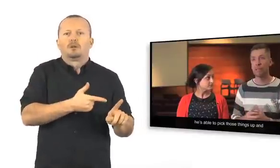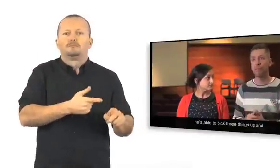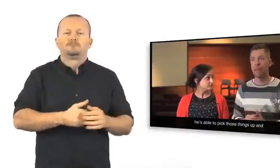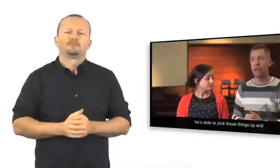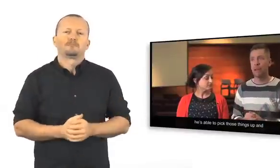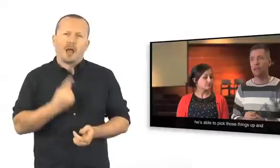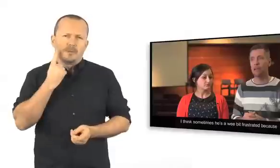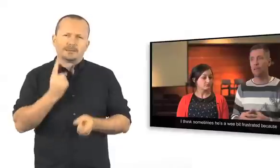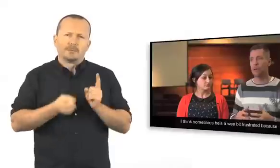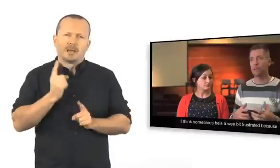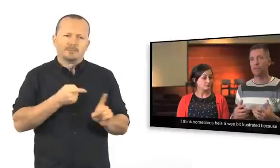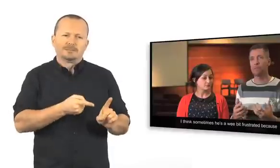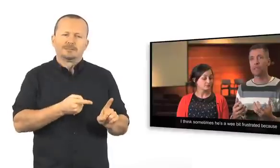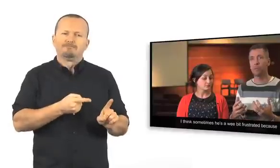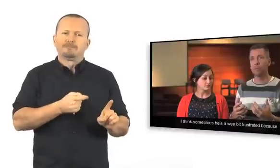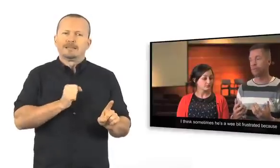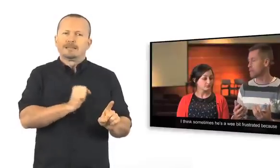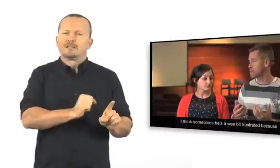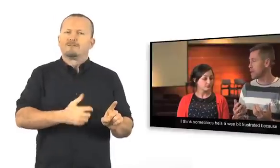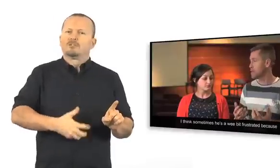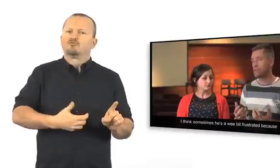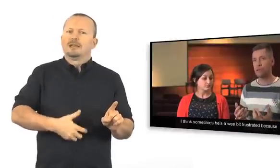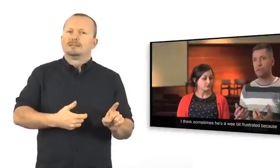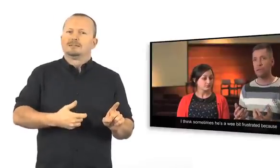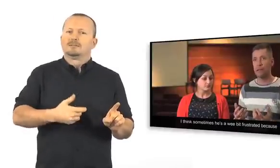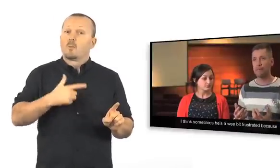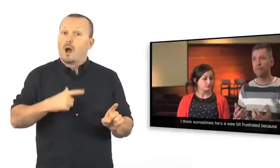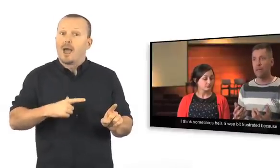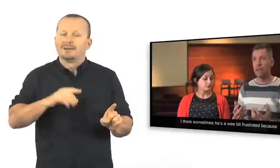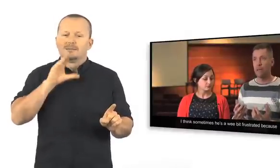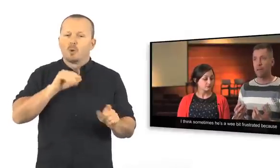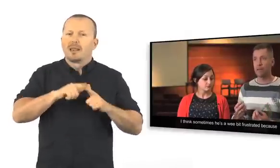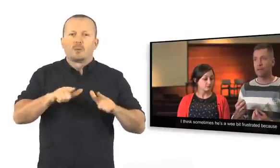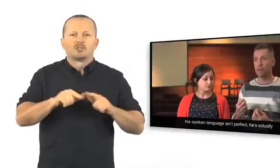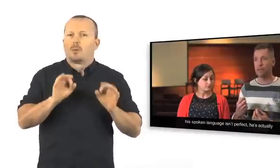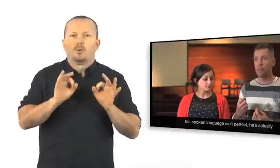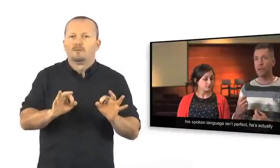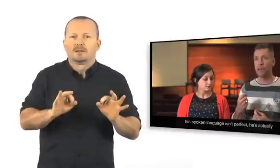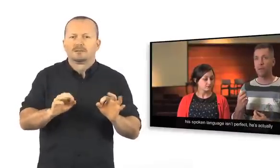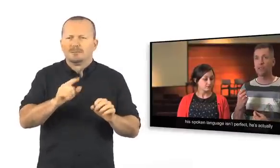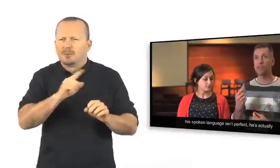things up and I think sometimes he’s a wee bit frustrated because his spoken language